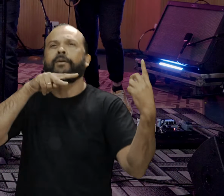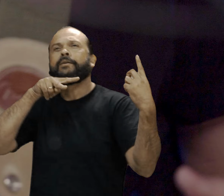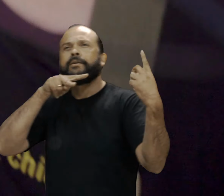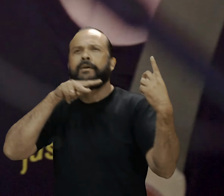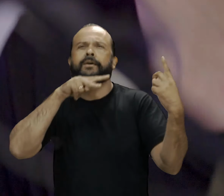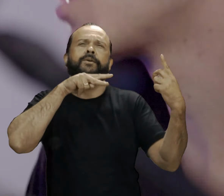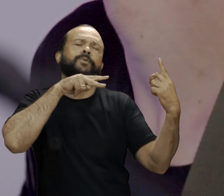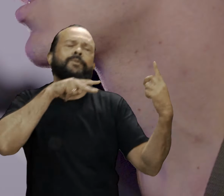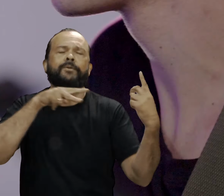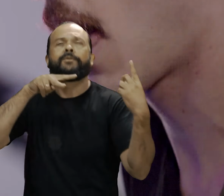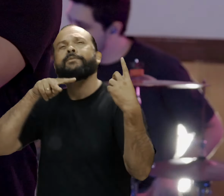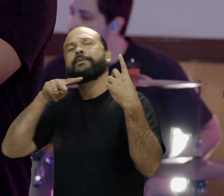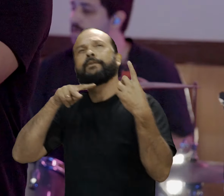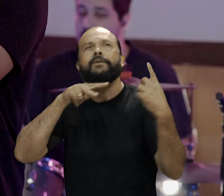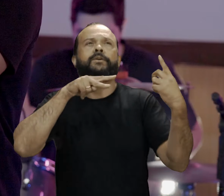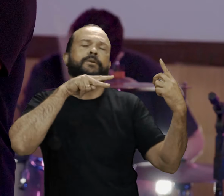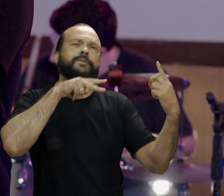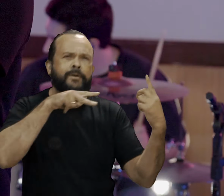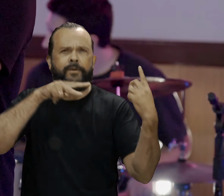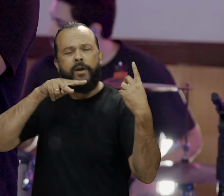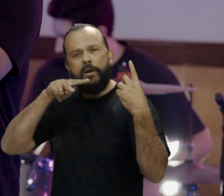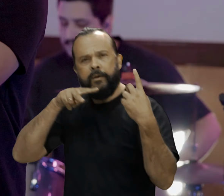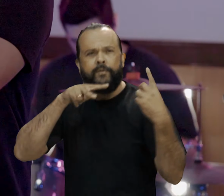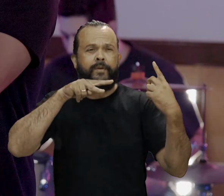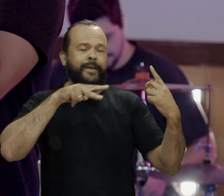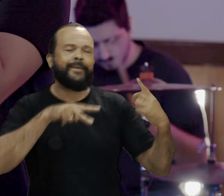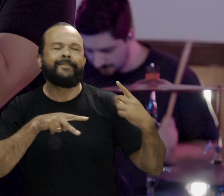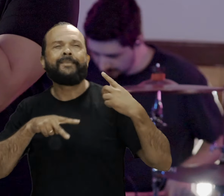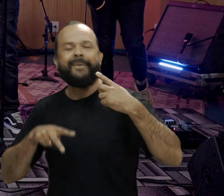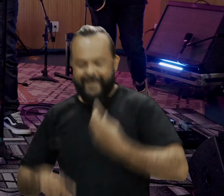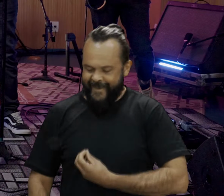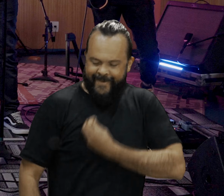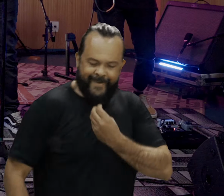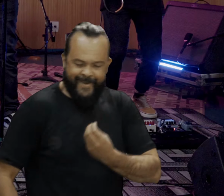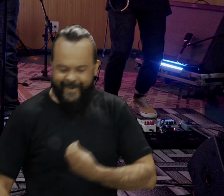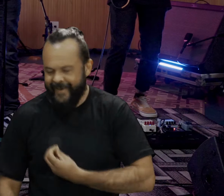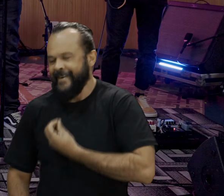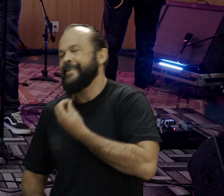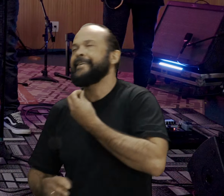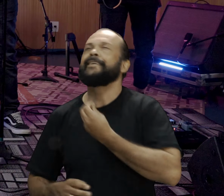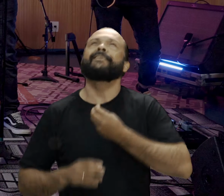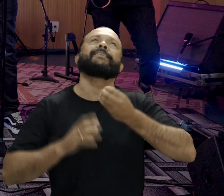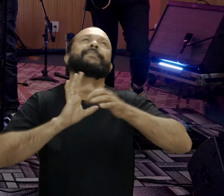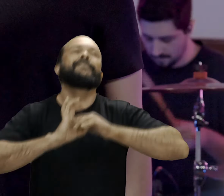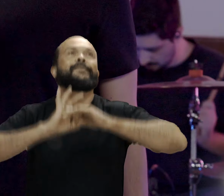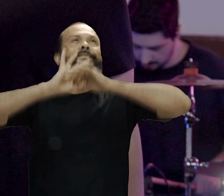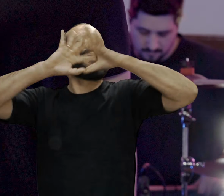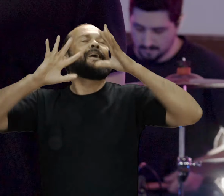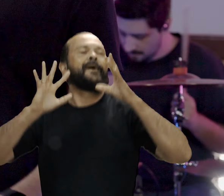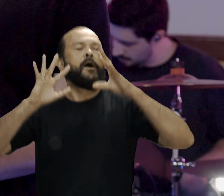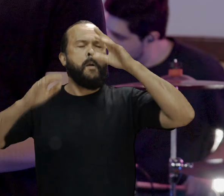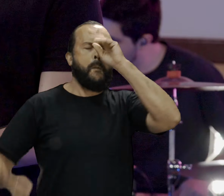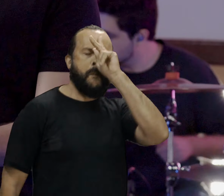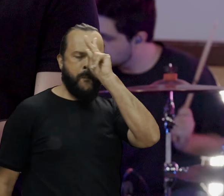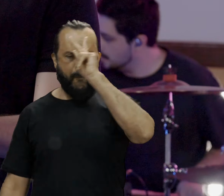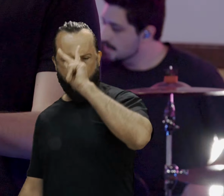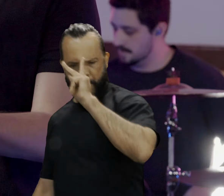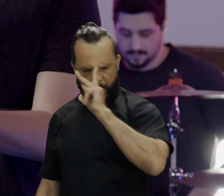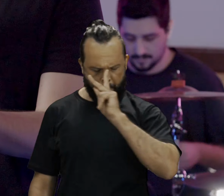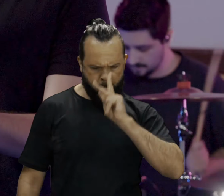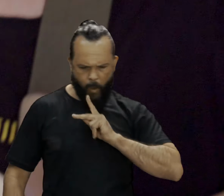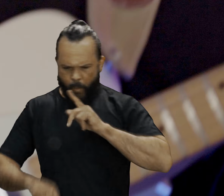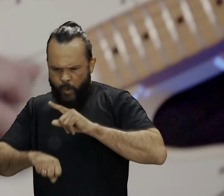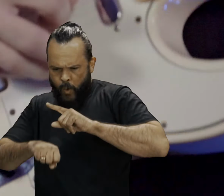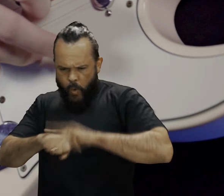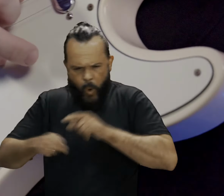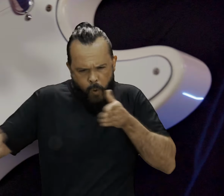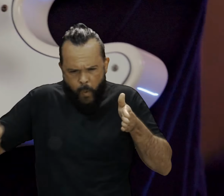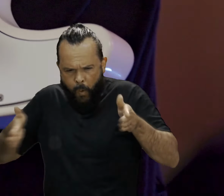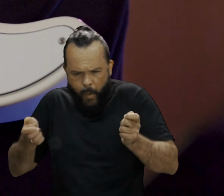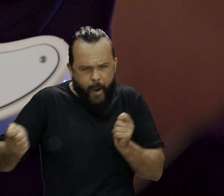I just want to be free to live and owner of my own time